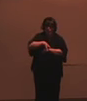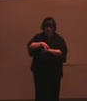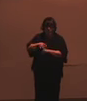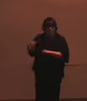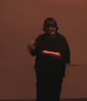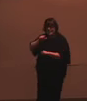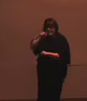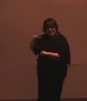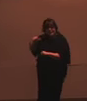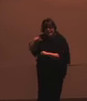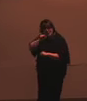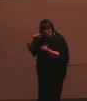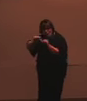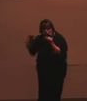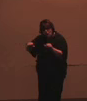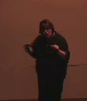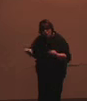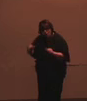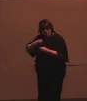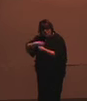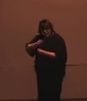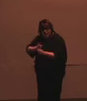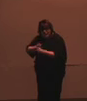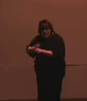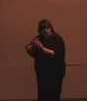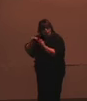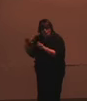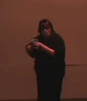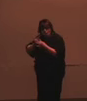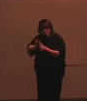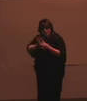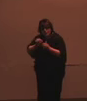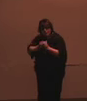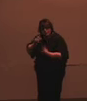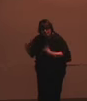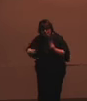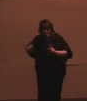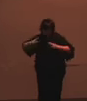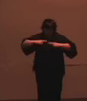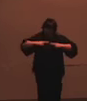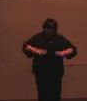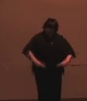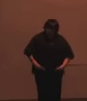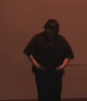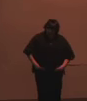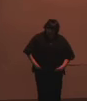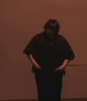So no relationship with people or human body. That is a big difference.